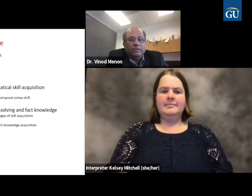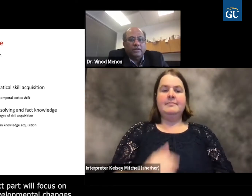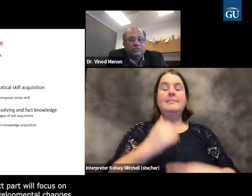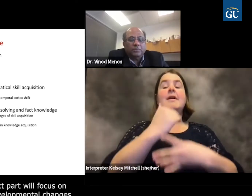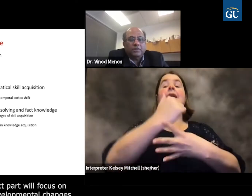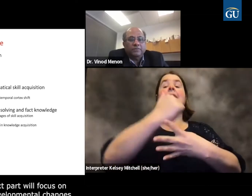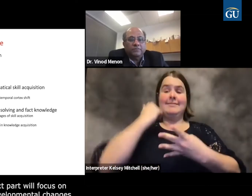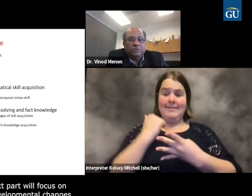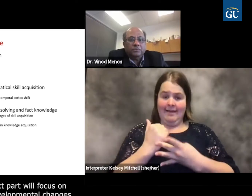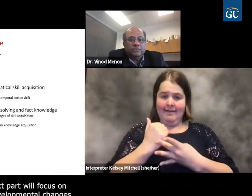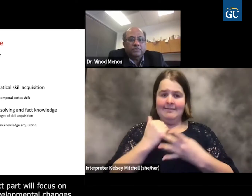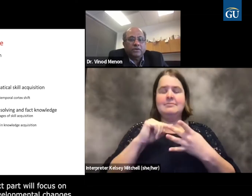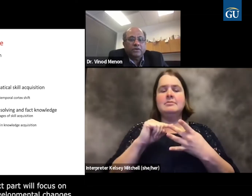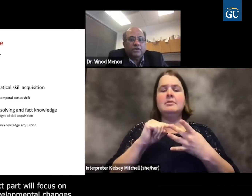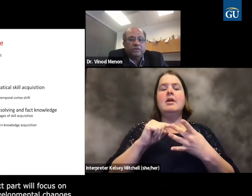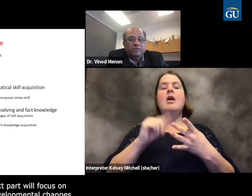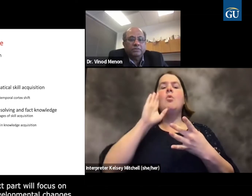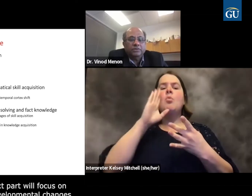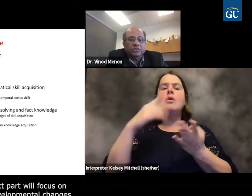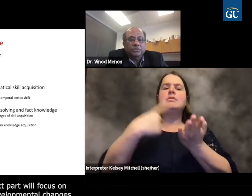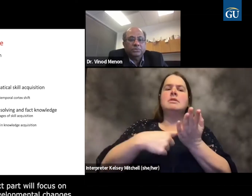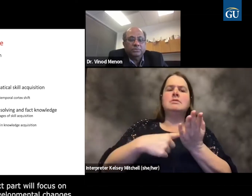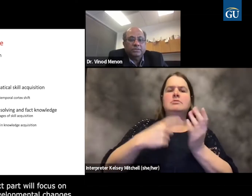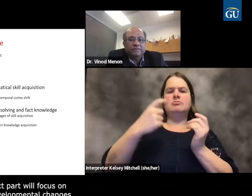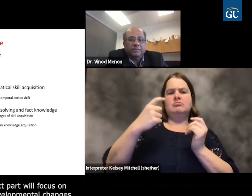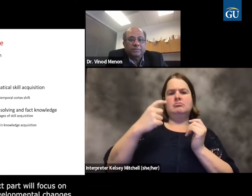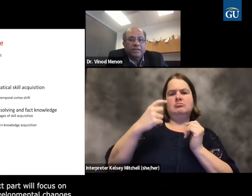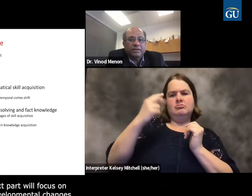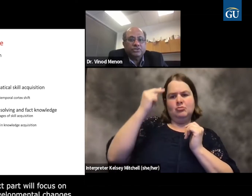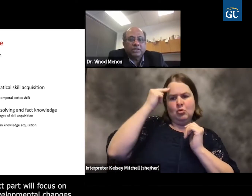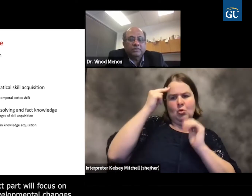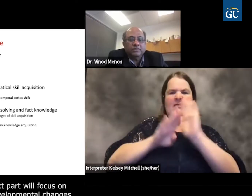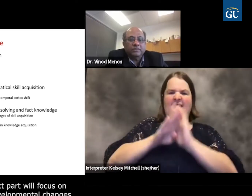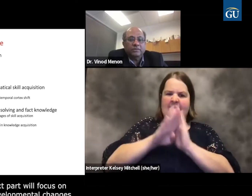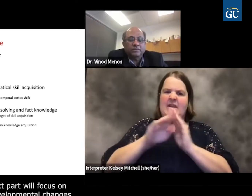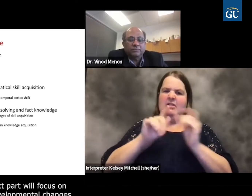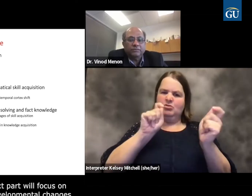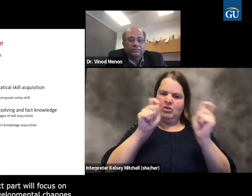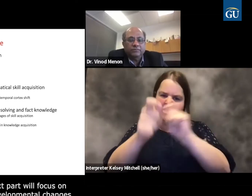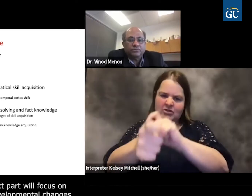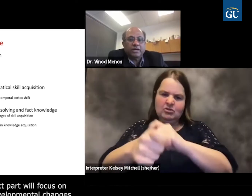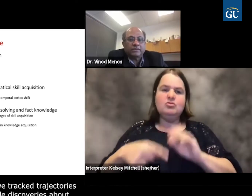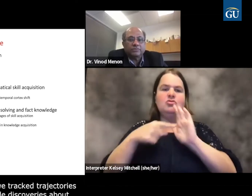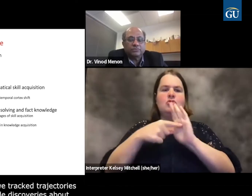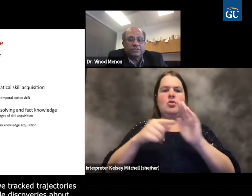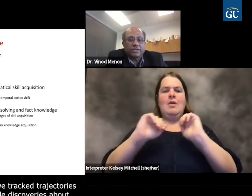the the next part will focus on